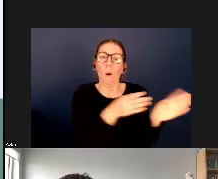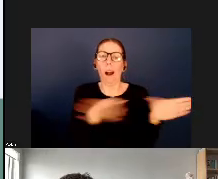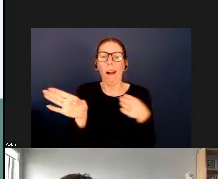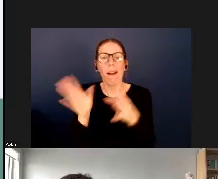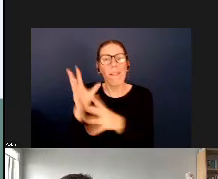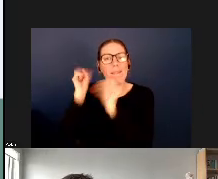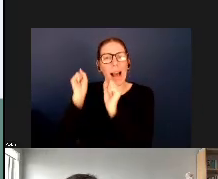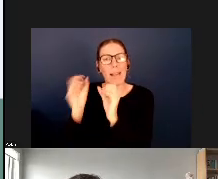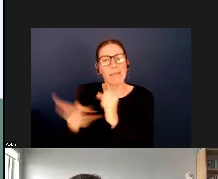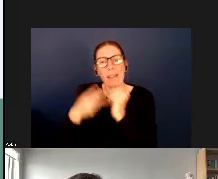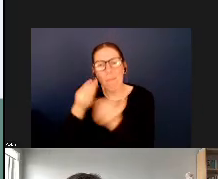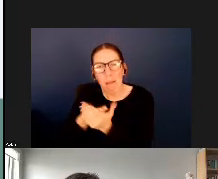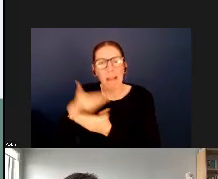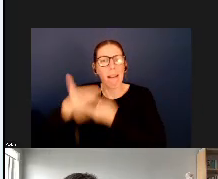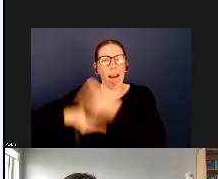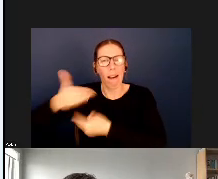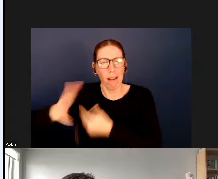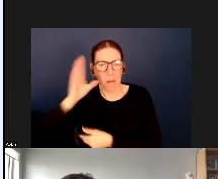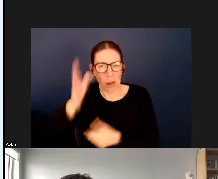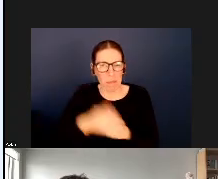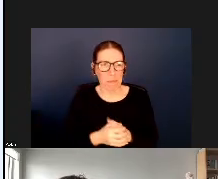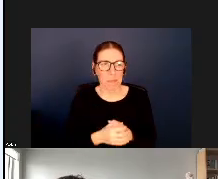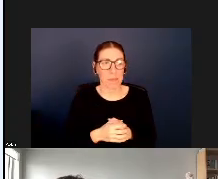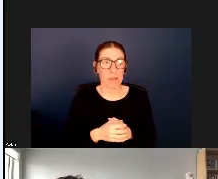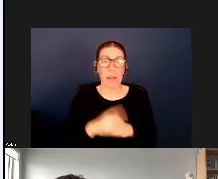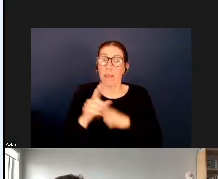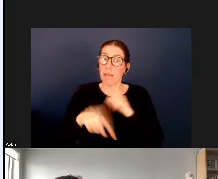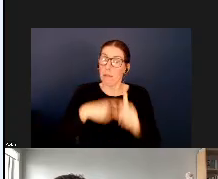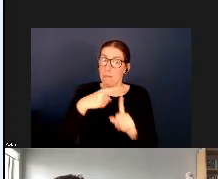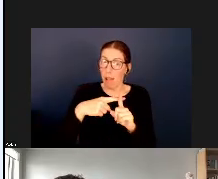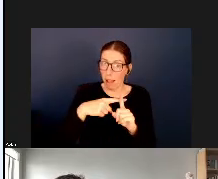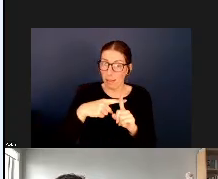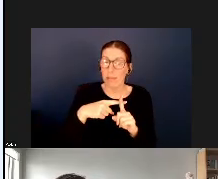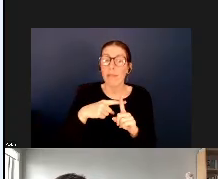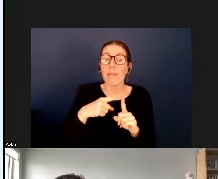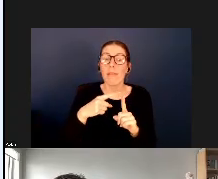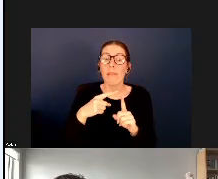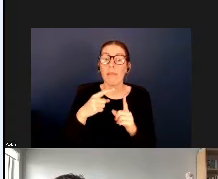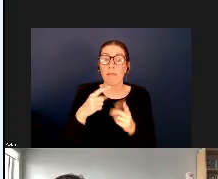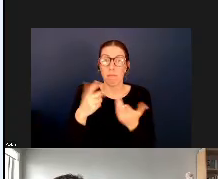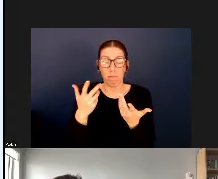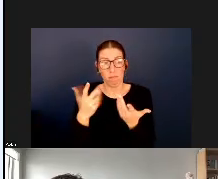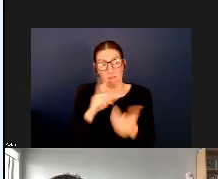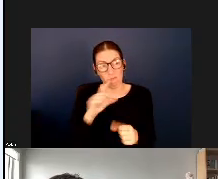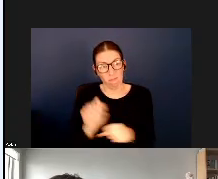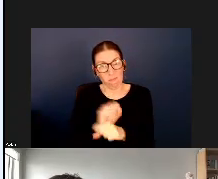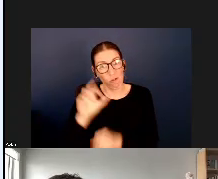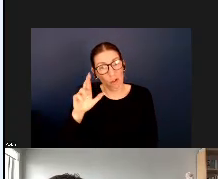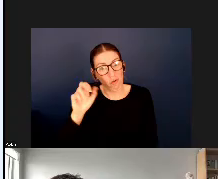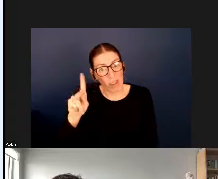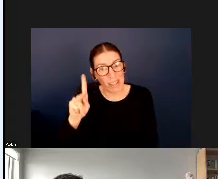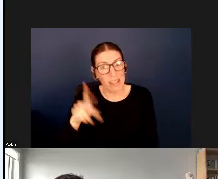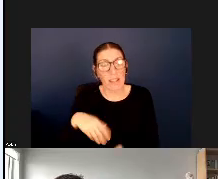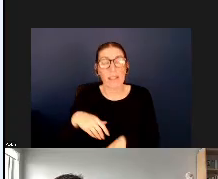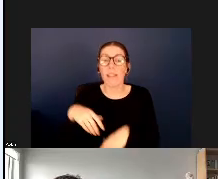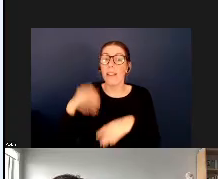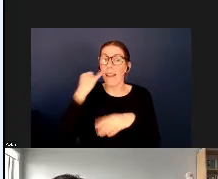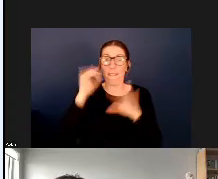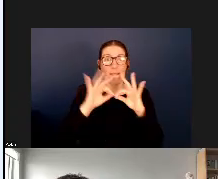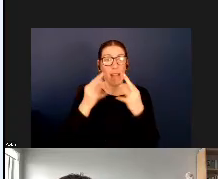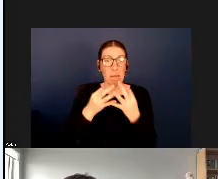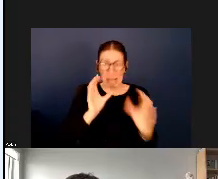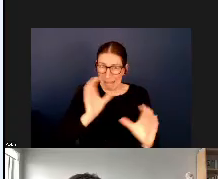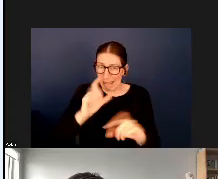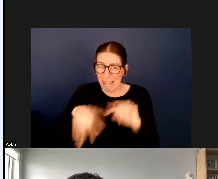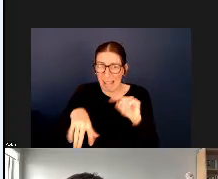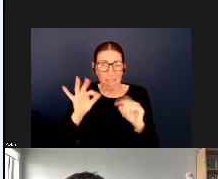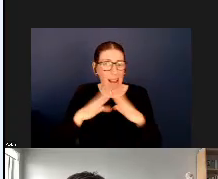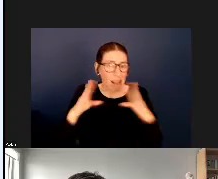There's even the risk that uh families themselves, if they can't find housing and they have piles of